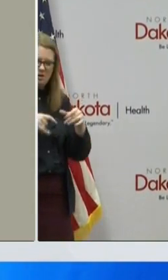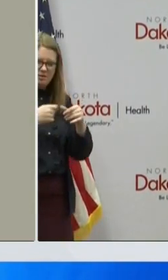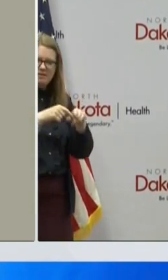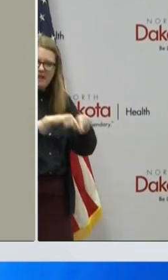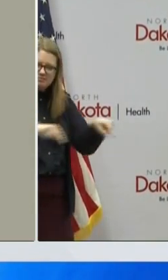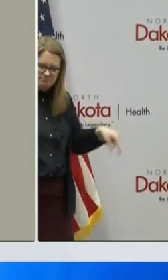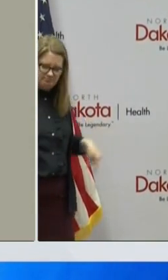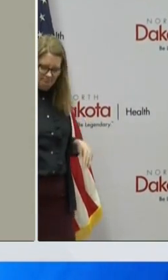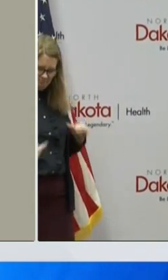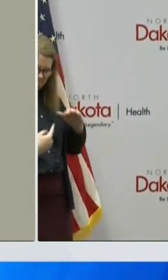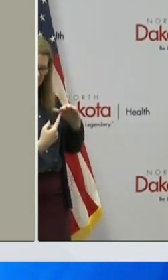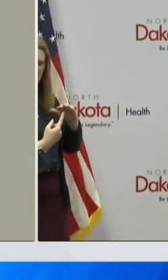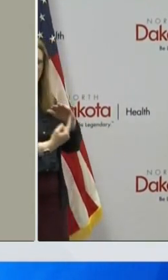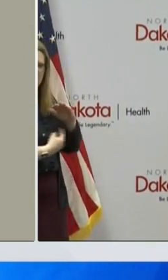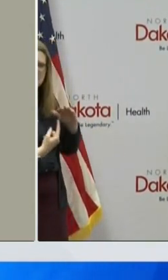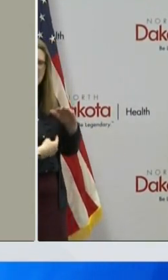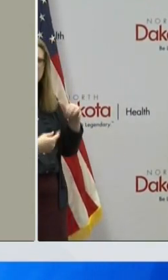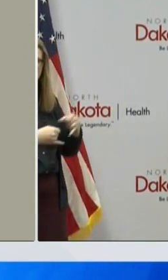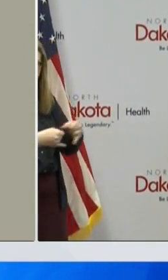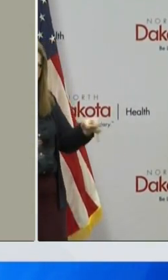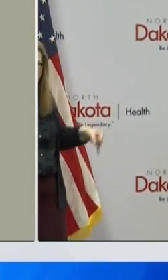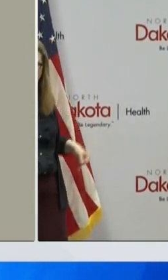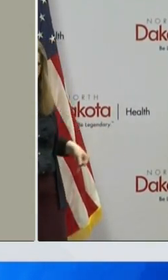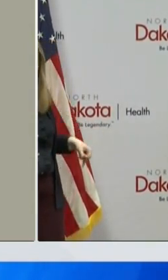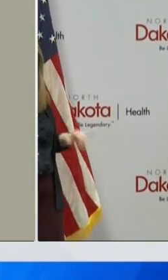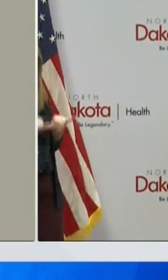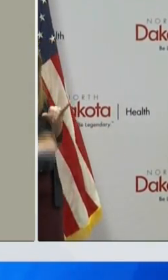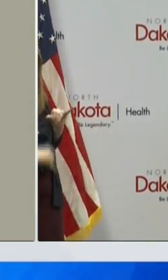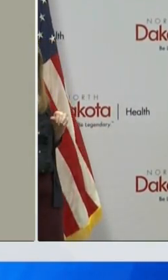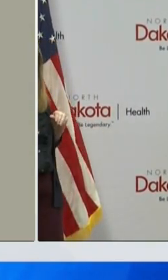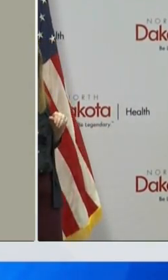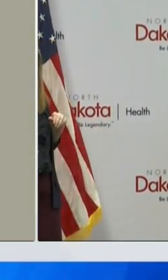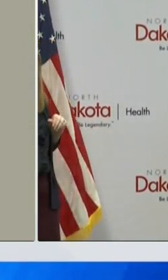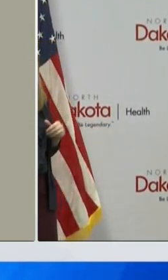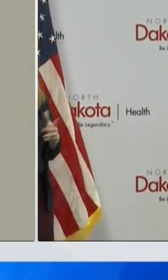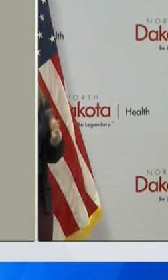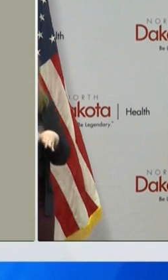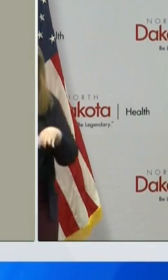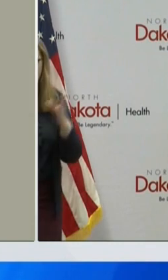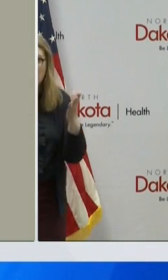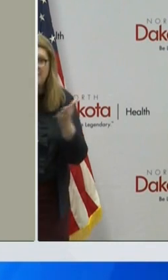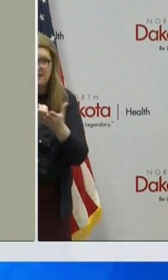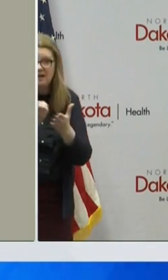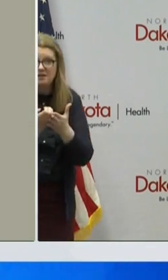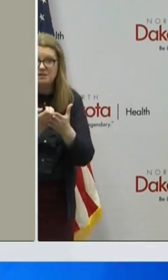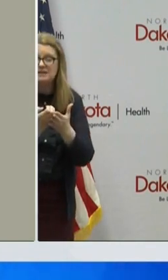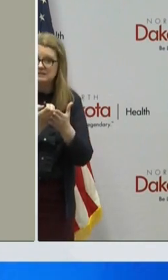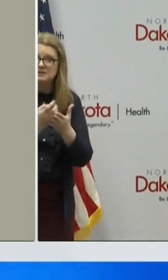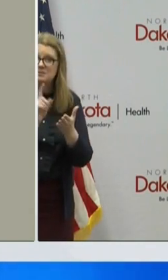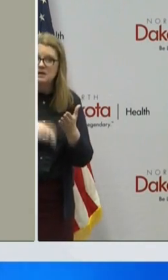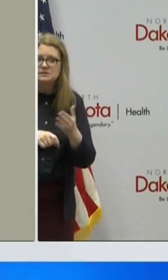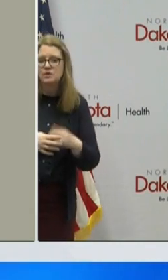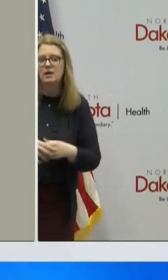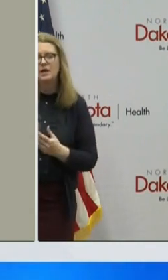TO IDENTIFY A CLUSTER OF POSITIVES, DO THE CONTACT TRACING AND QUARANTINING AND ISOLATION, AND THIS IS A SKILL